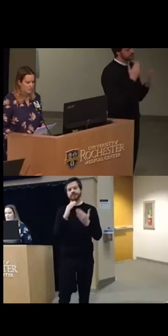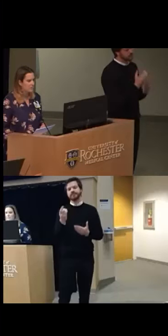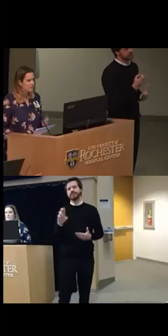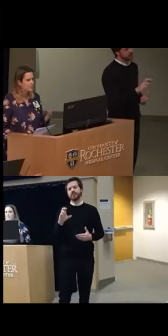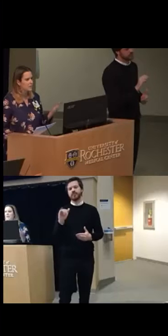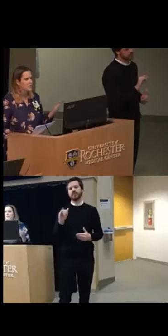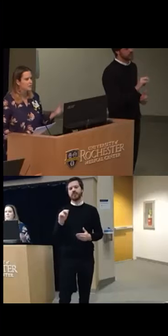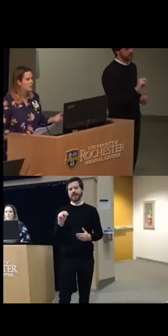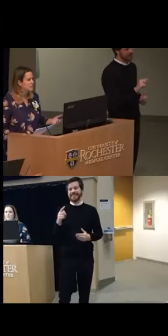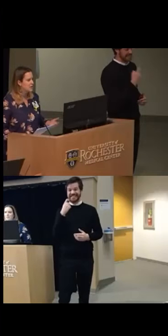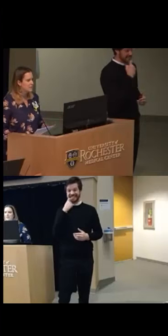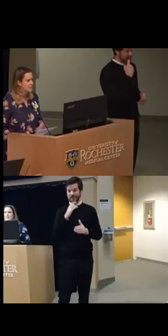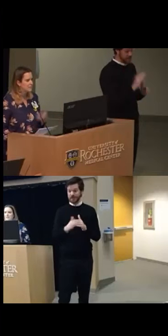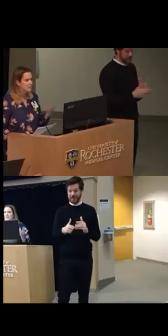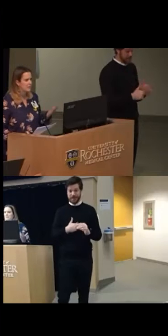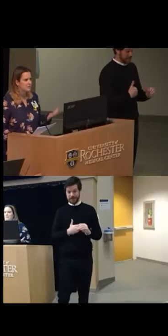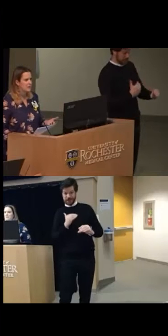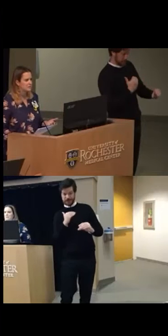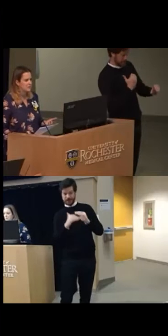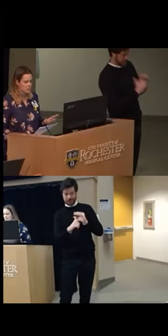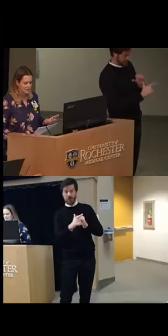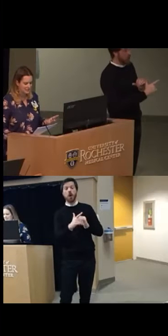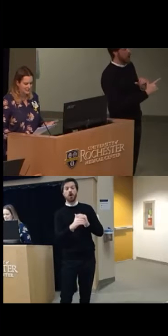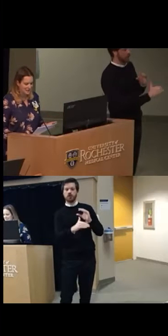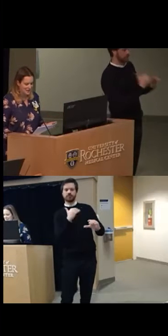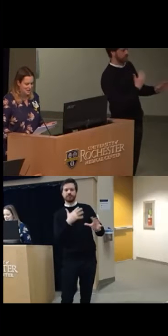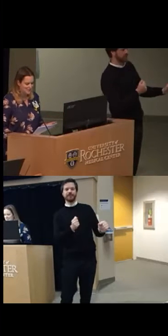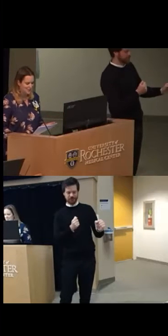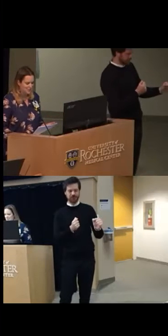time on a recent weekend when I reached out by email and got a response very quickly um to help